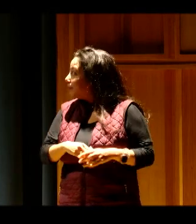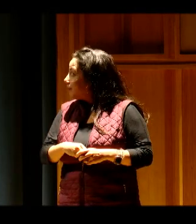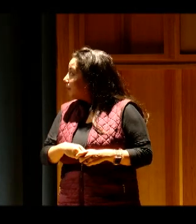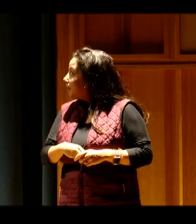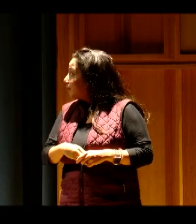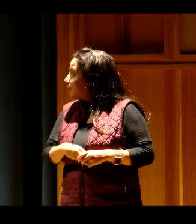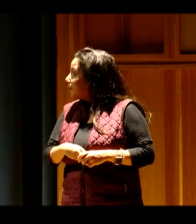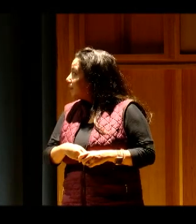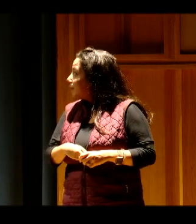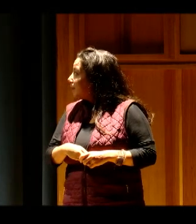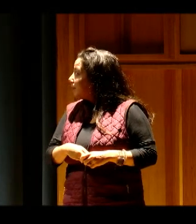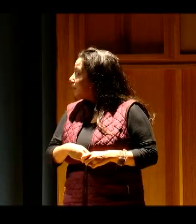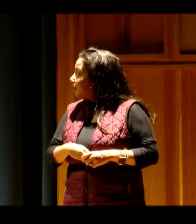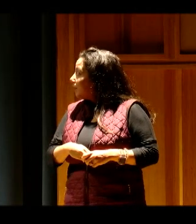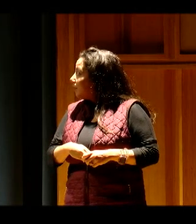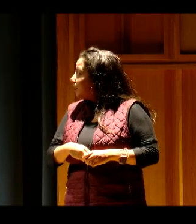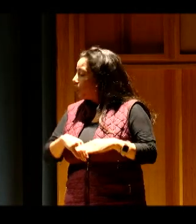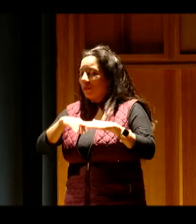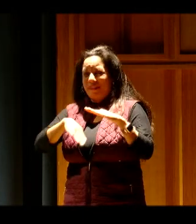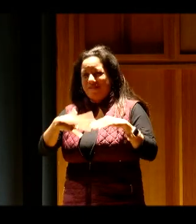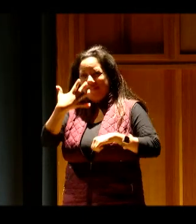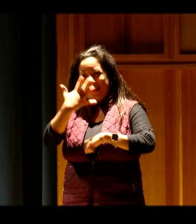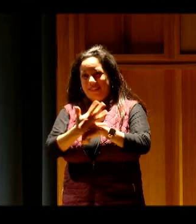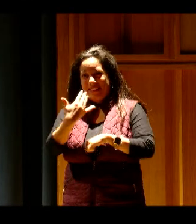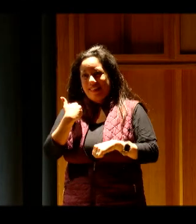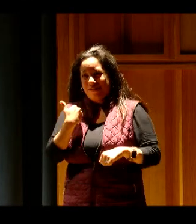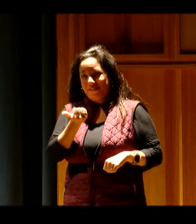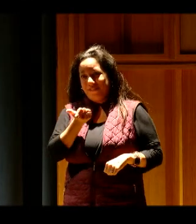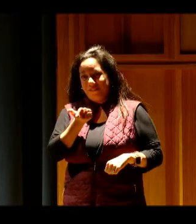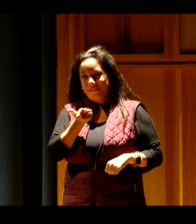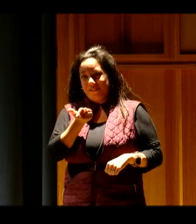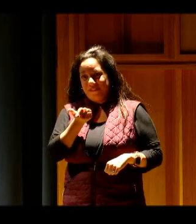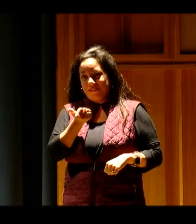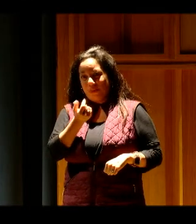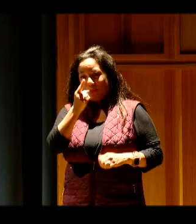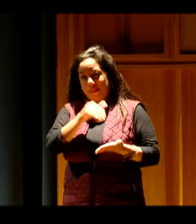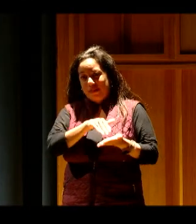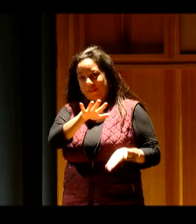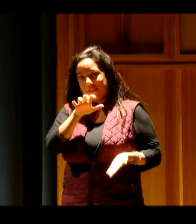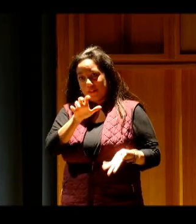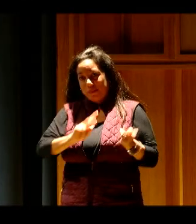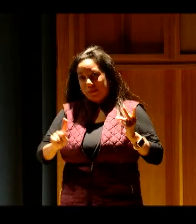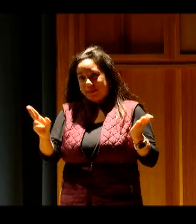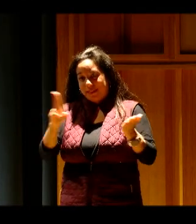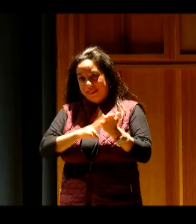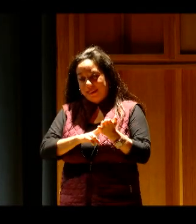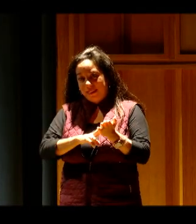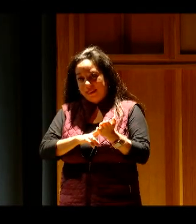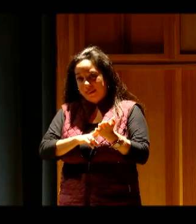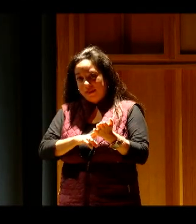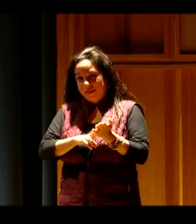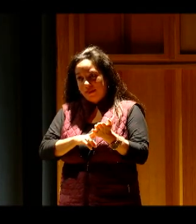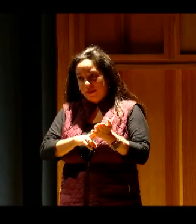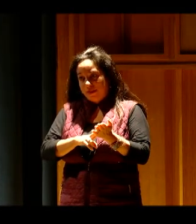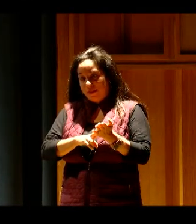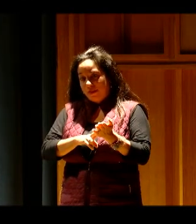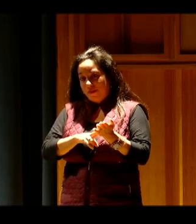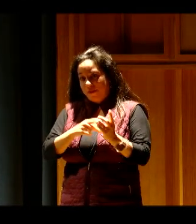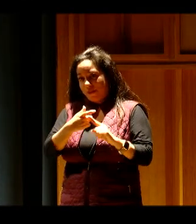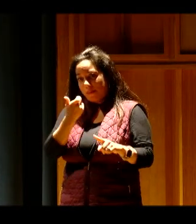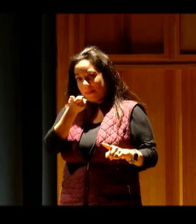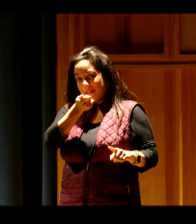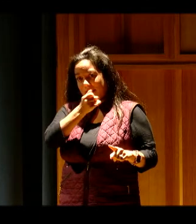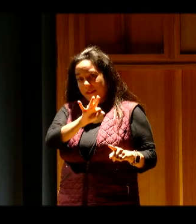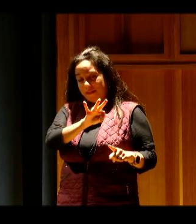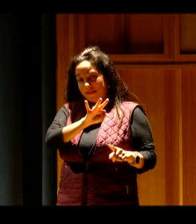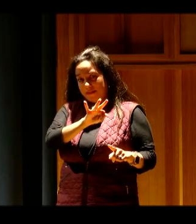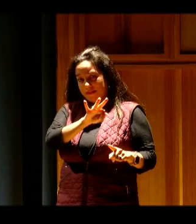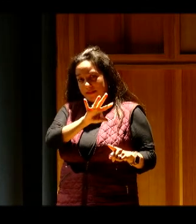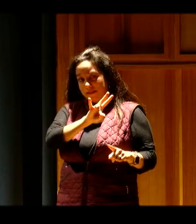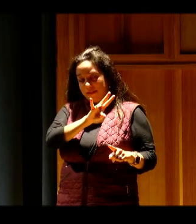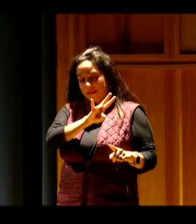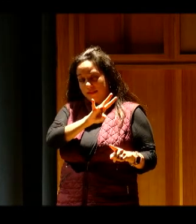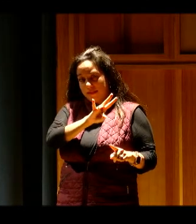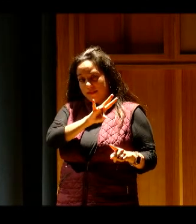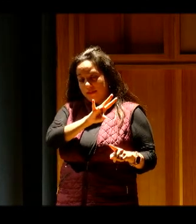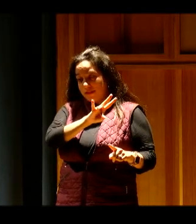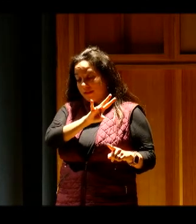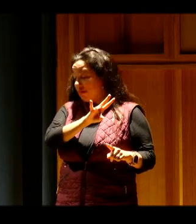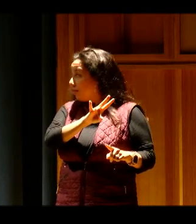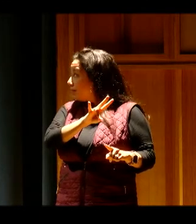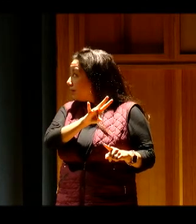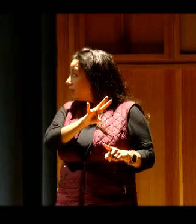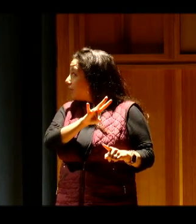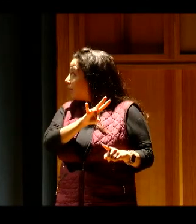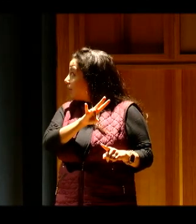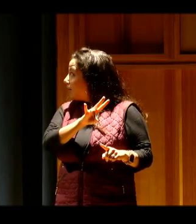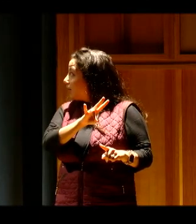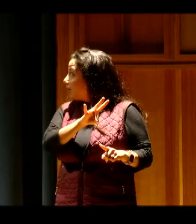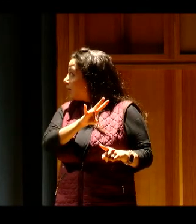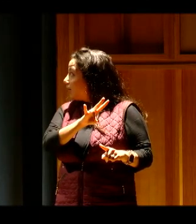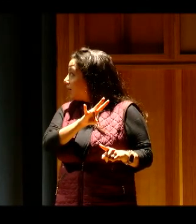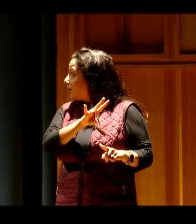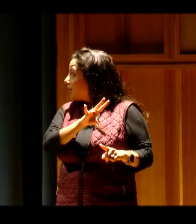Within five days, we had 1,500 people signing up to that from the 1975 right through to Billie Eilish.